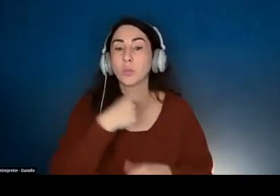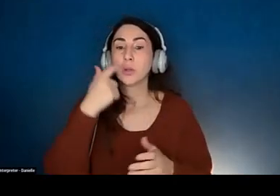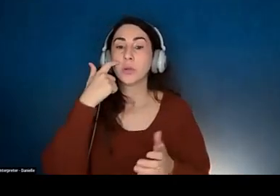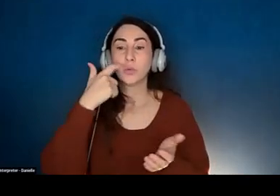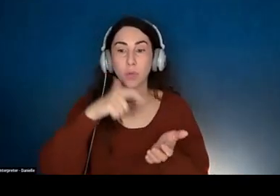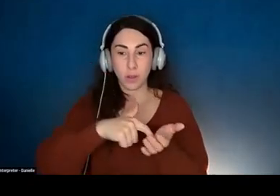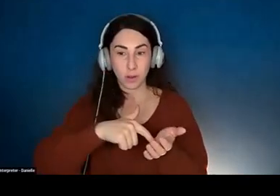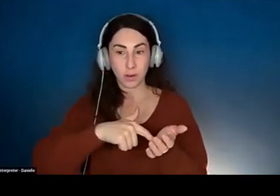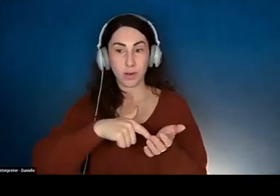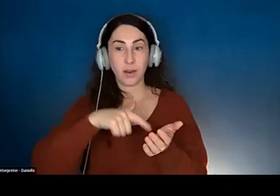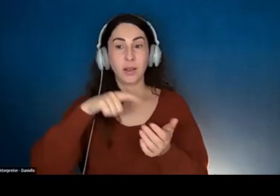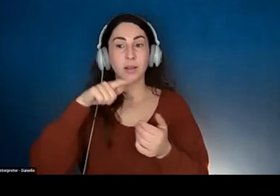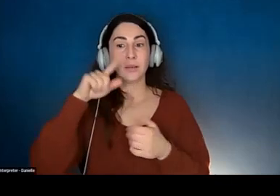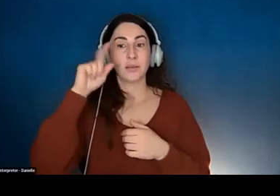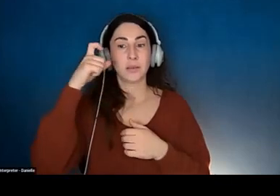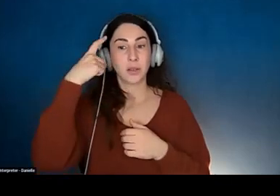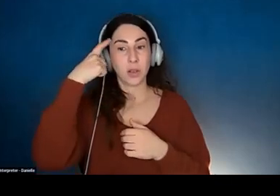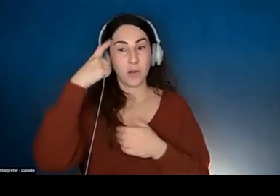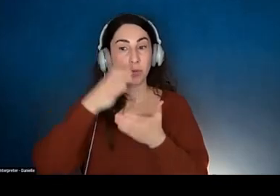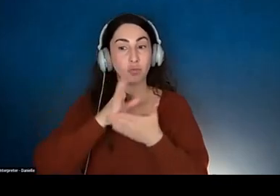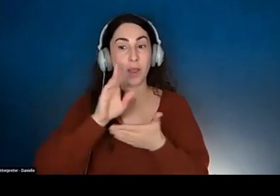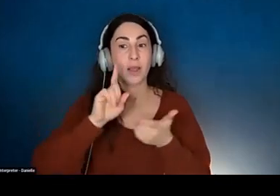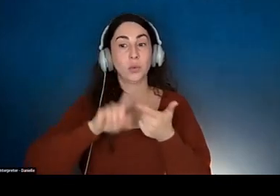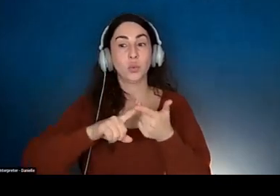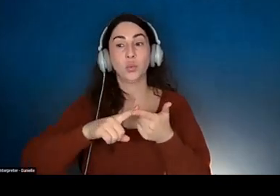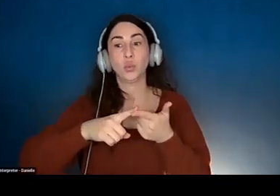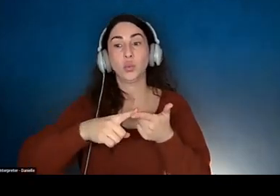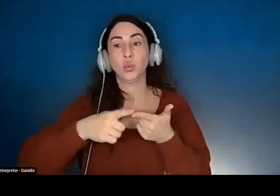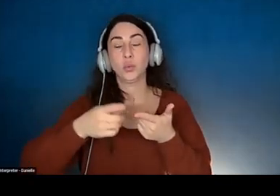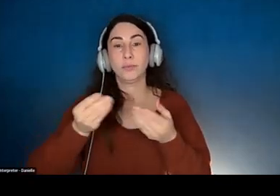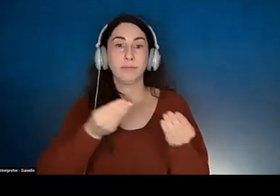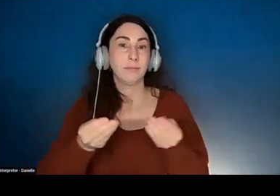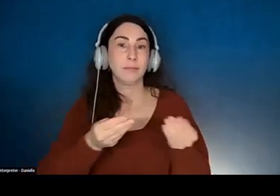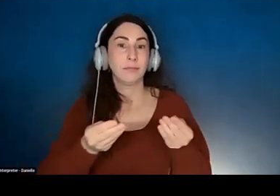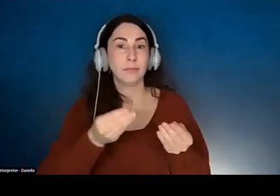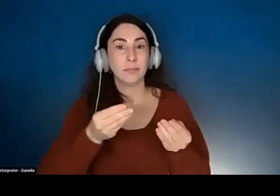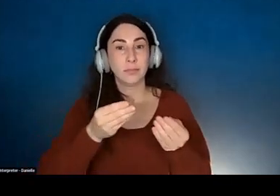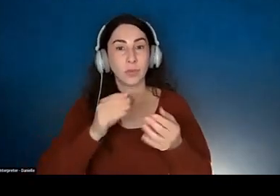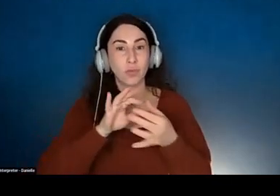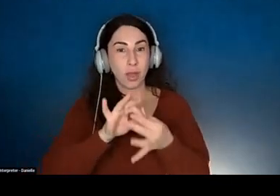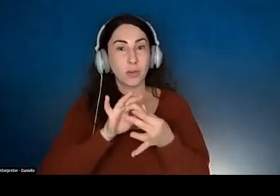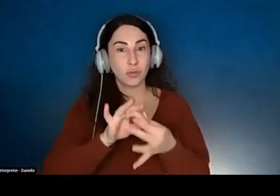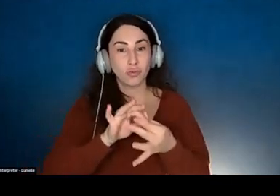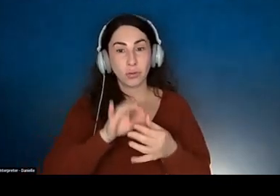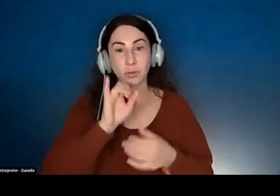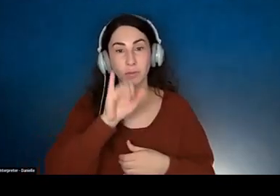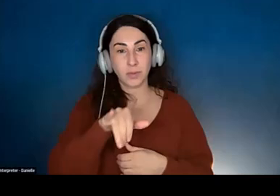government-to-government relationships. And, you know, that theme is going to go throughout my presentation.